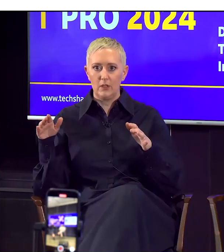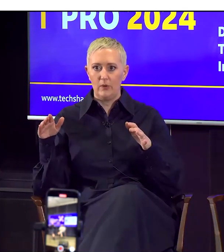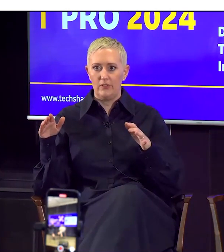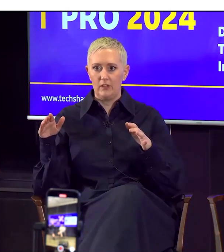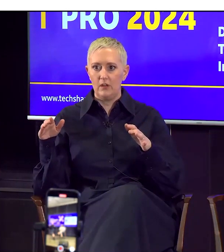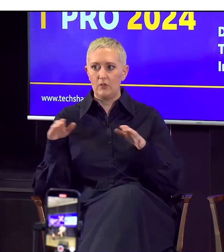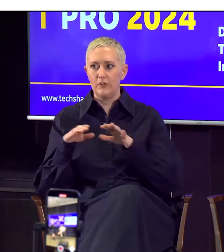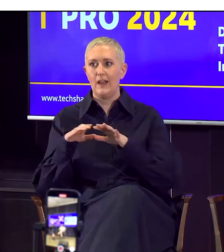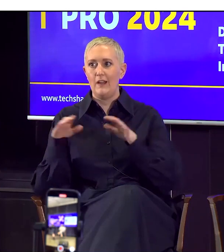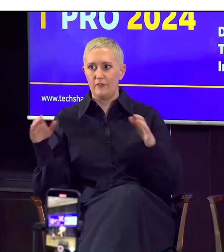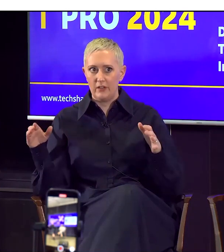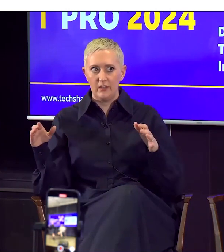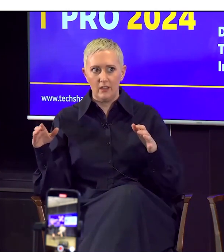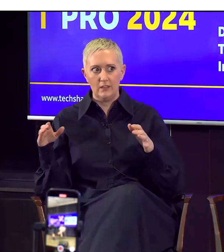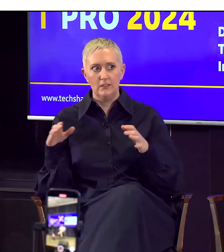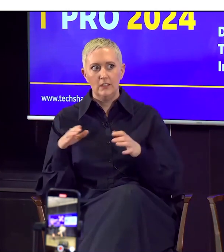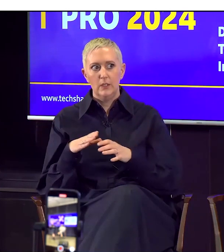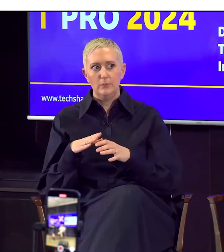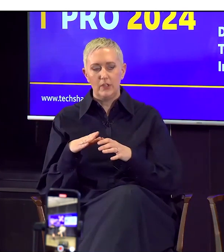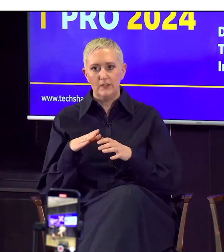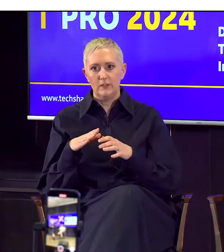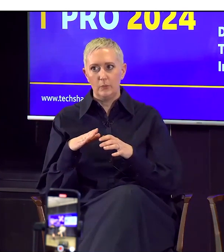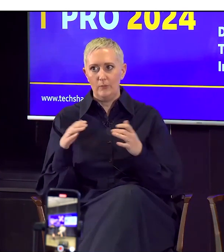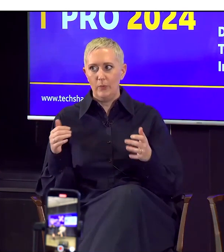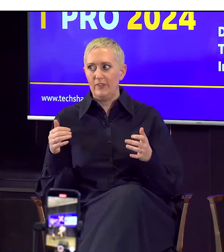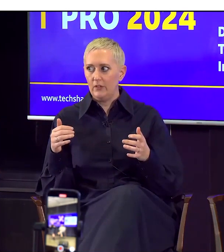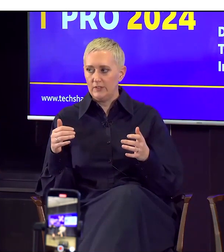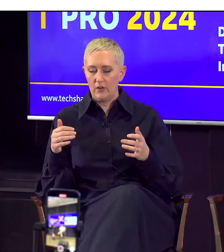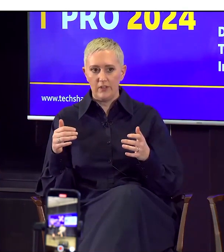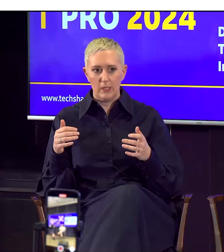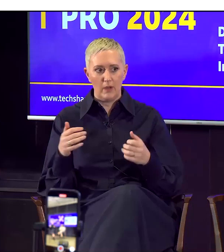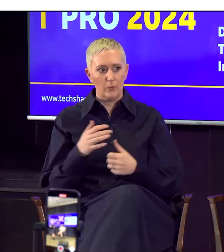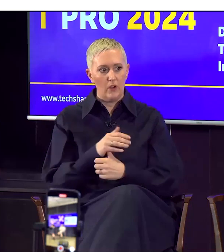So we're thinking across everything because when we then start thinking about the work